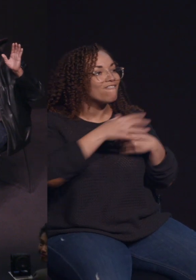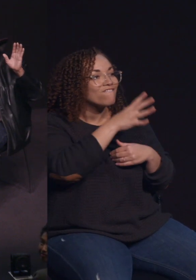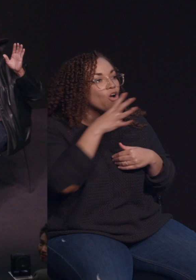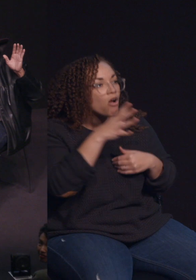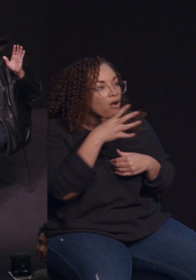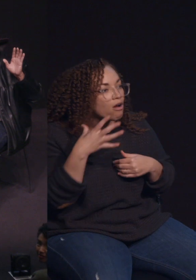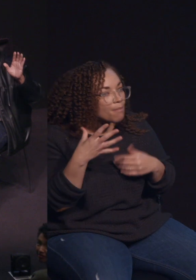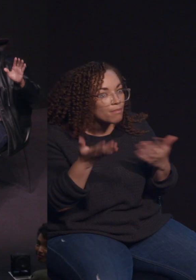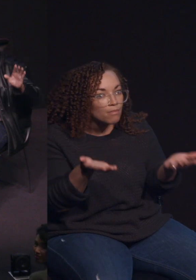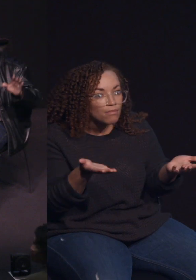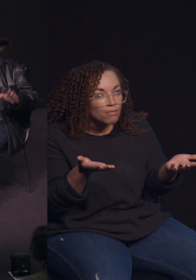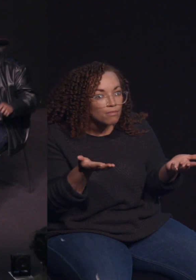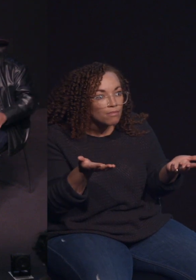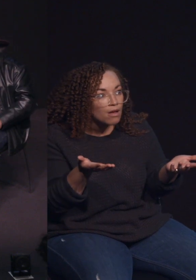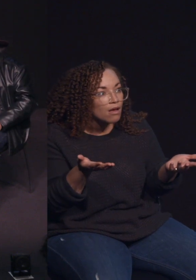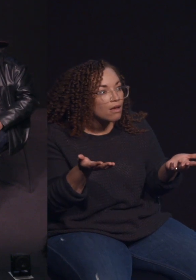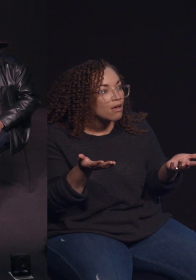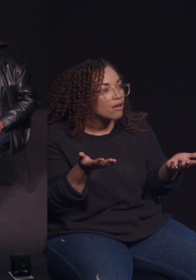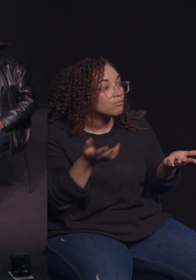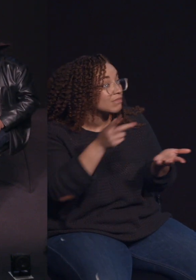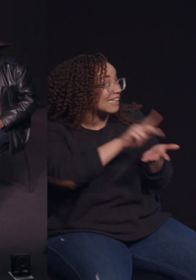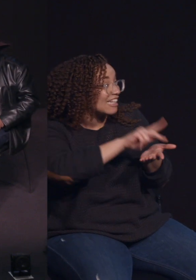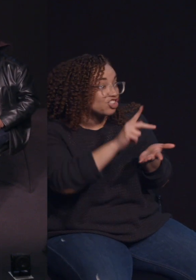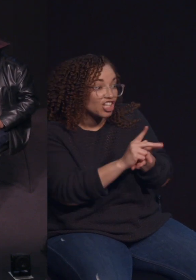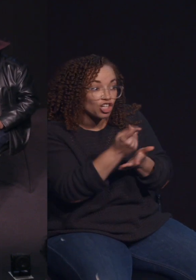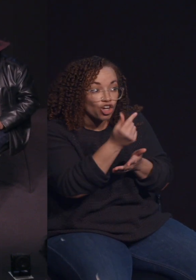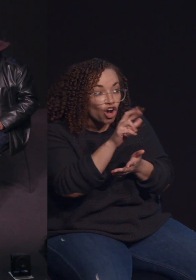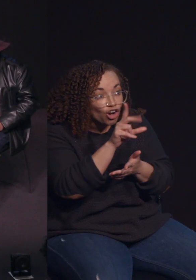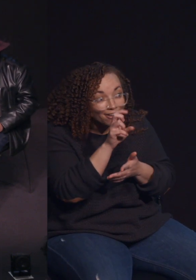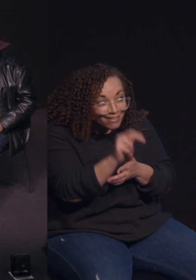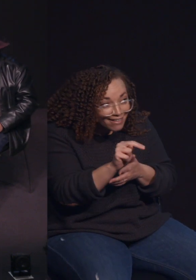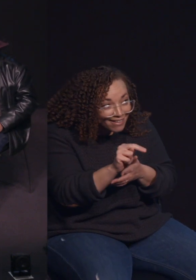How many folks had families who just had a kitchen garden where they were, you know, getting food,